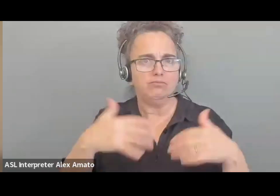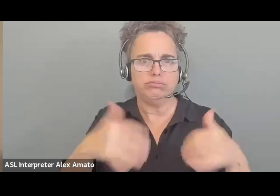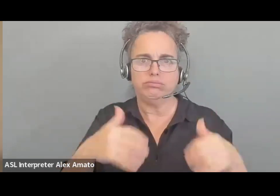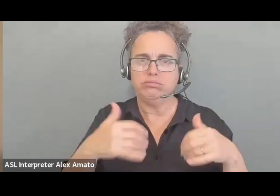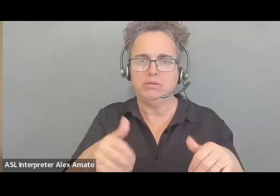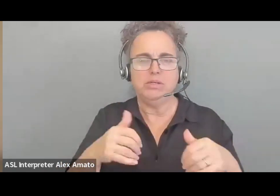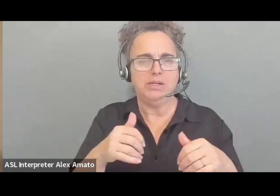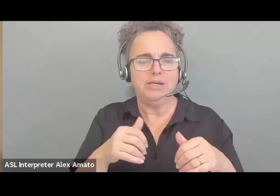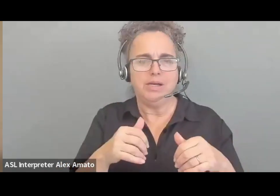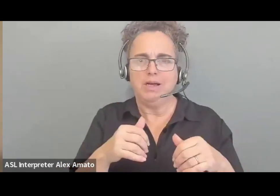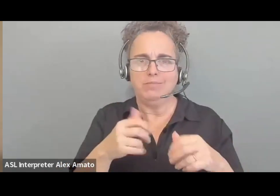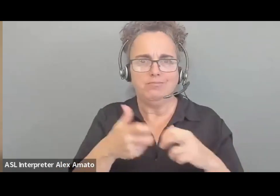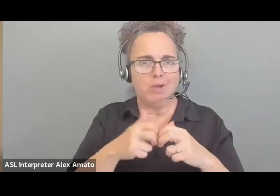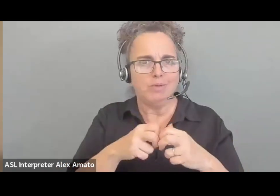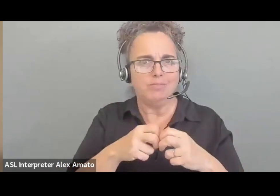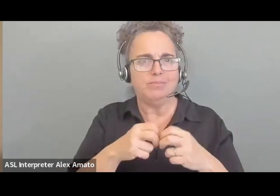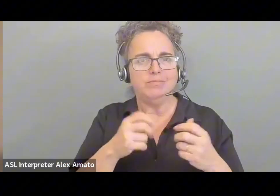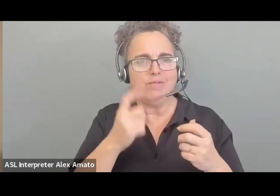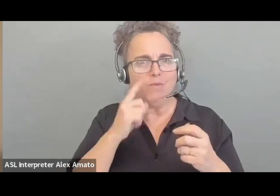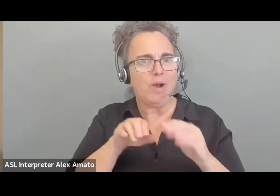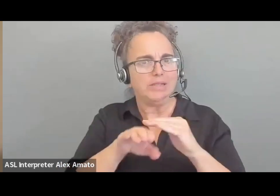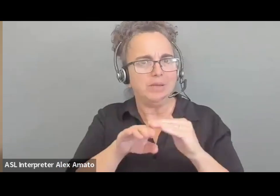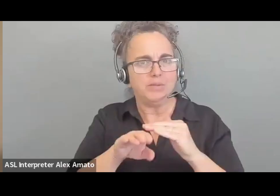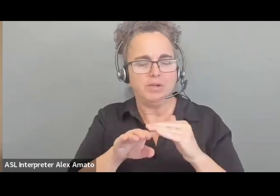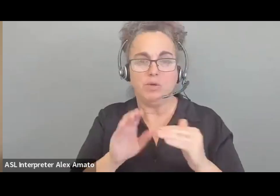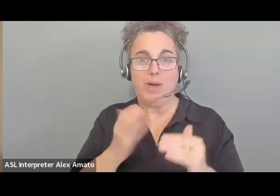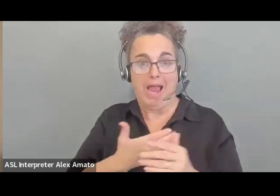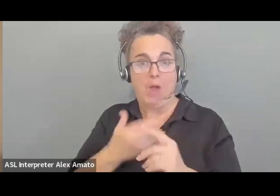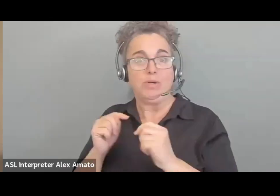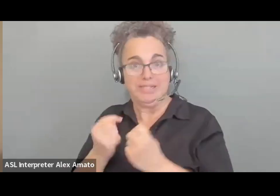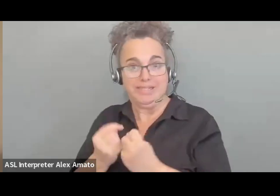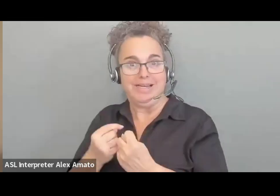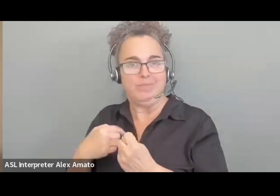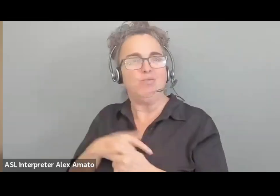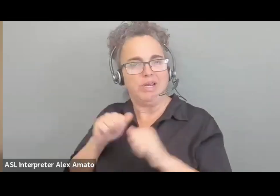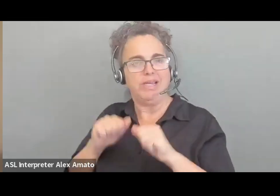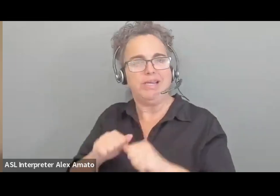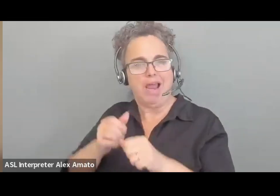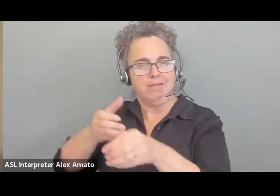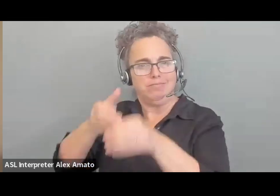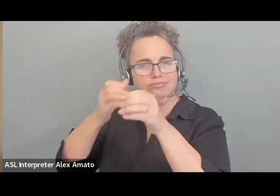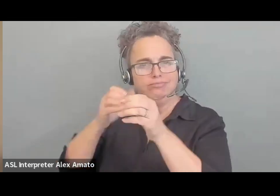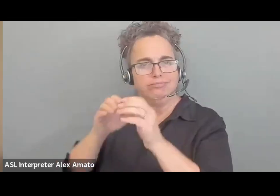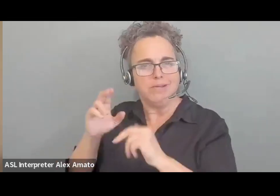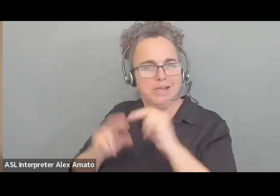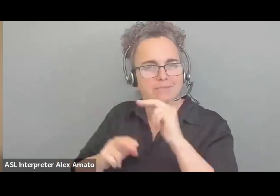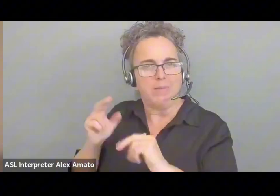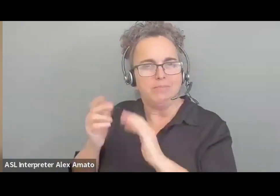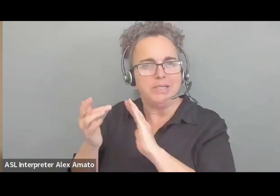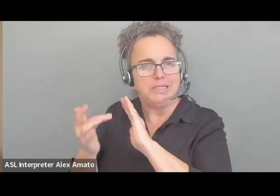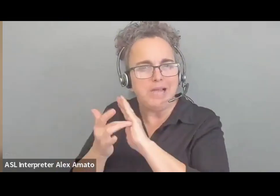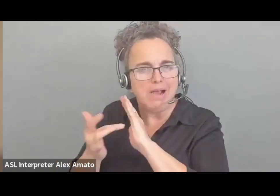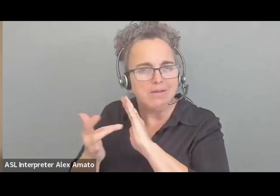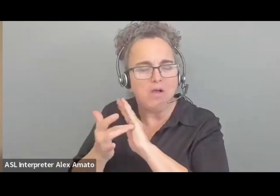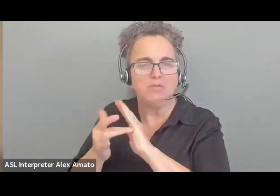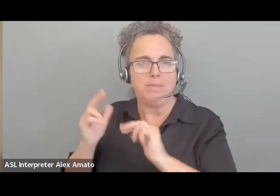And, our team at Good Trouble is really, really good at developing technology, building, you know, AI applications, you know,